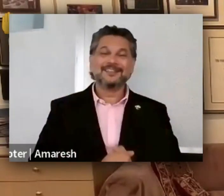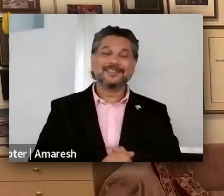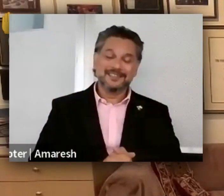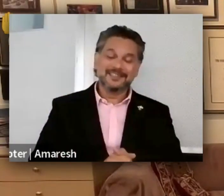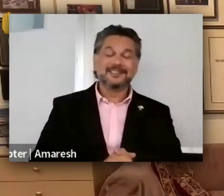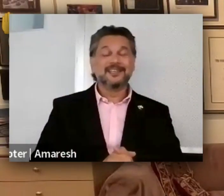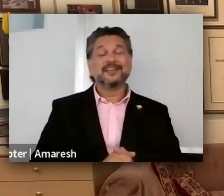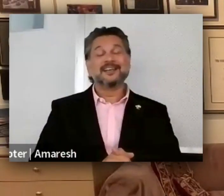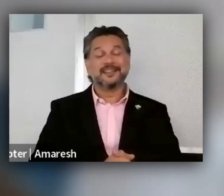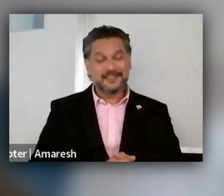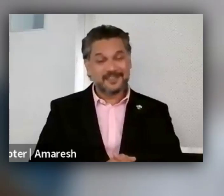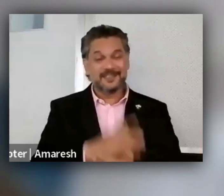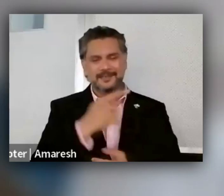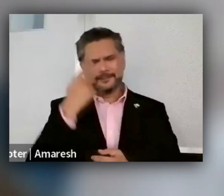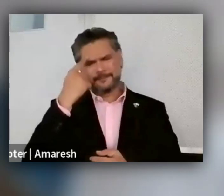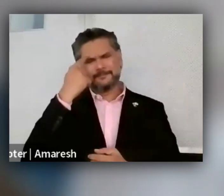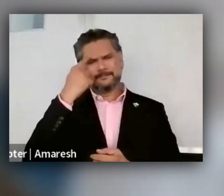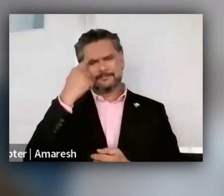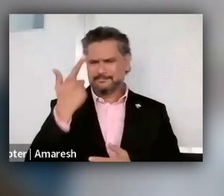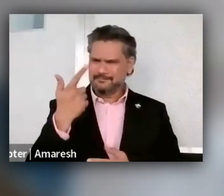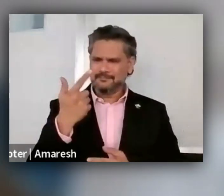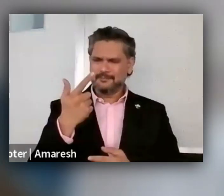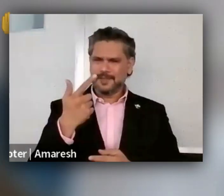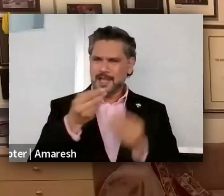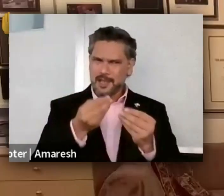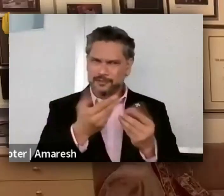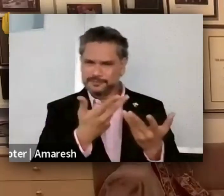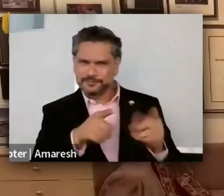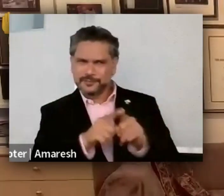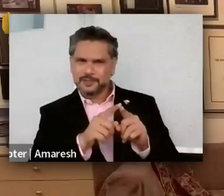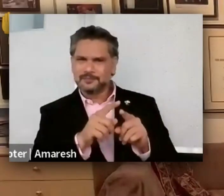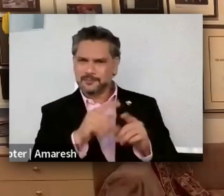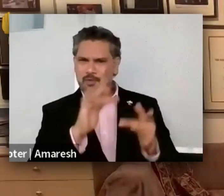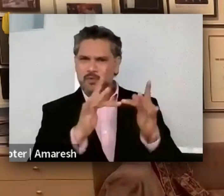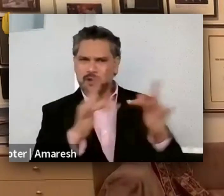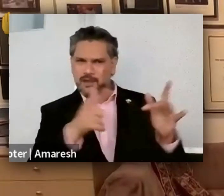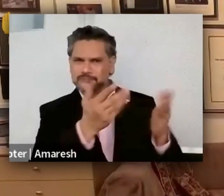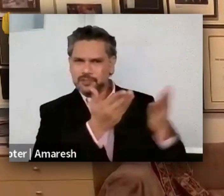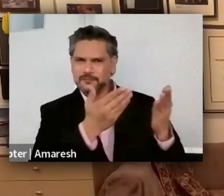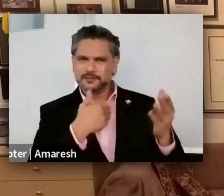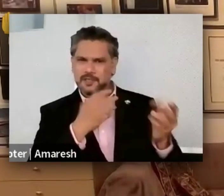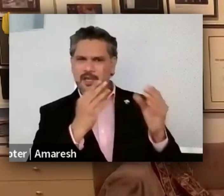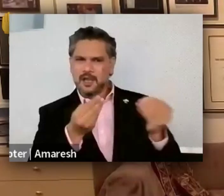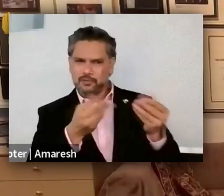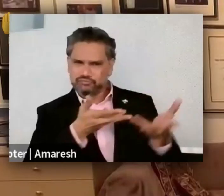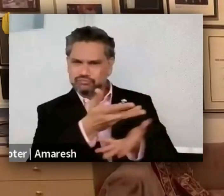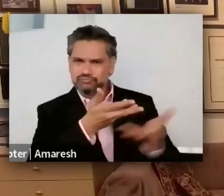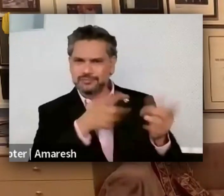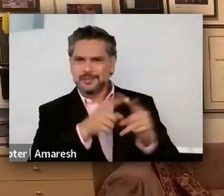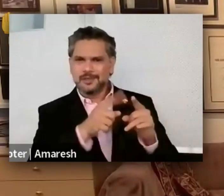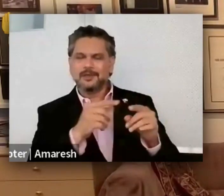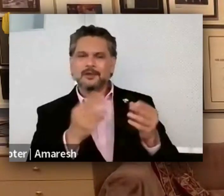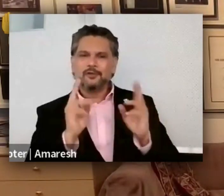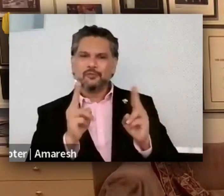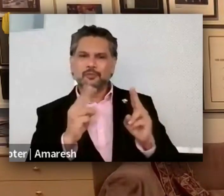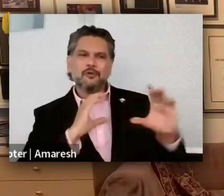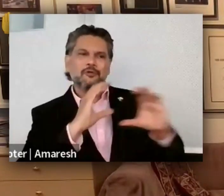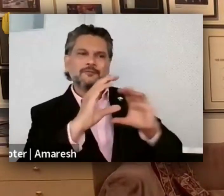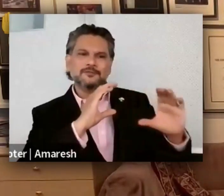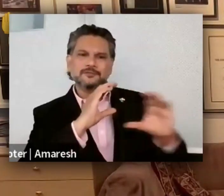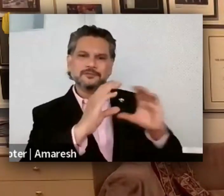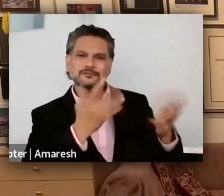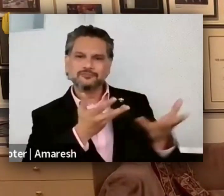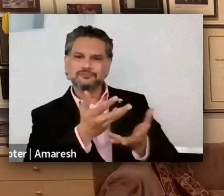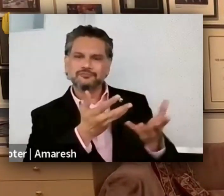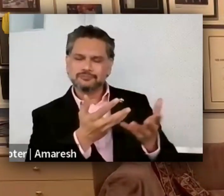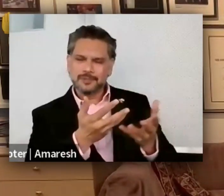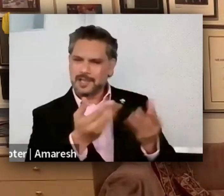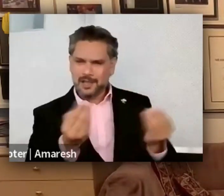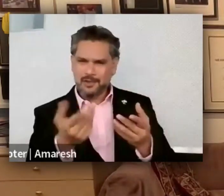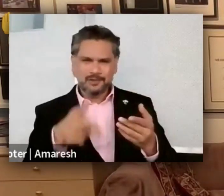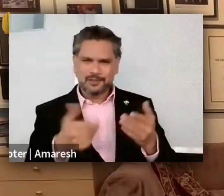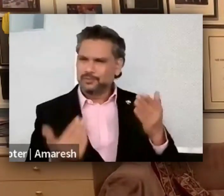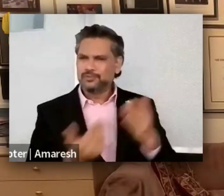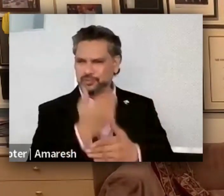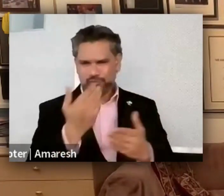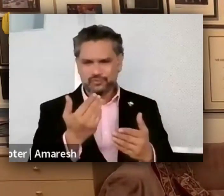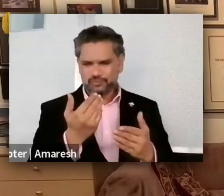The idea of interacting with an online service using conversation is somewhat new.